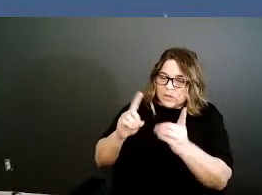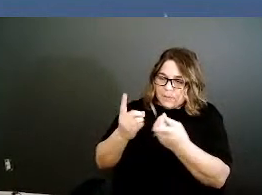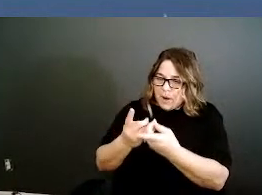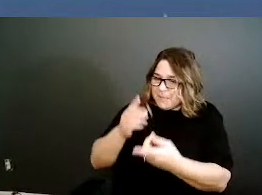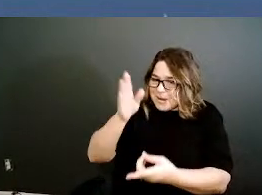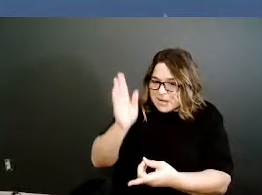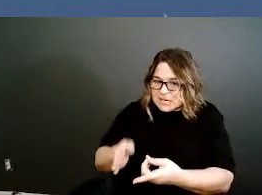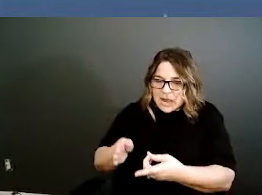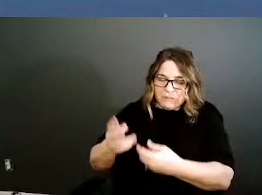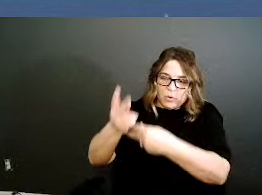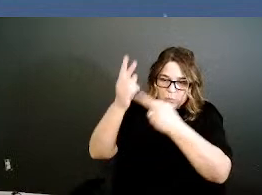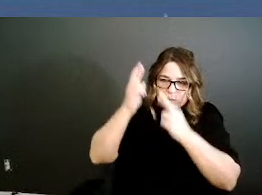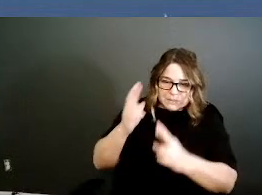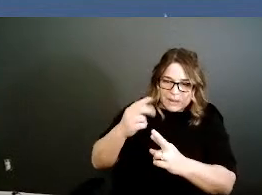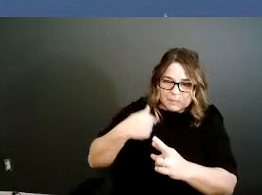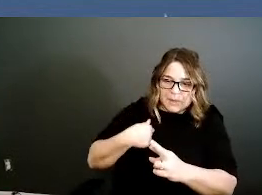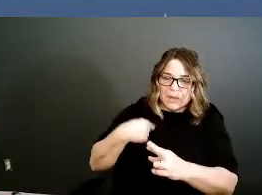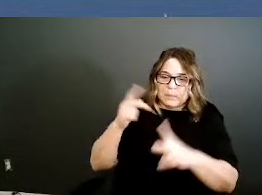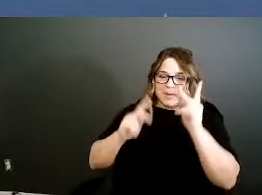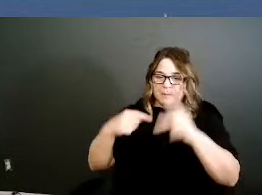CALLING THE COPS ACTUALLY PUTS ME AT RISK OF BEING THE